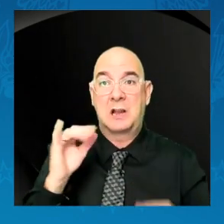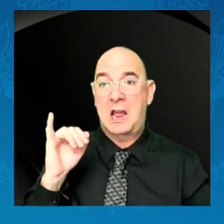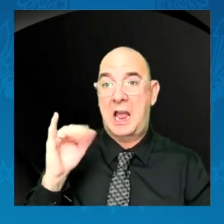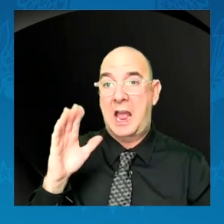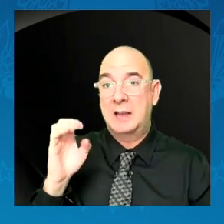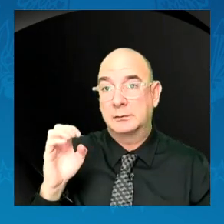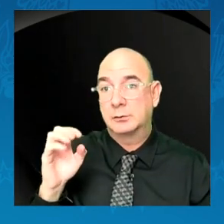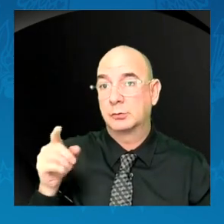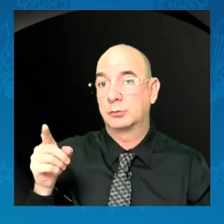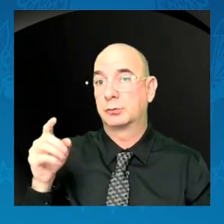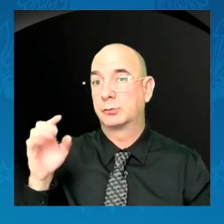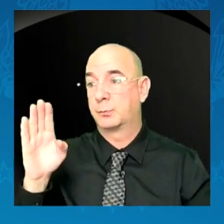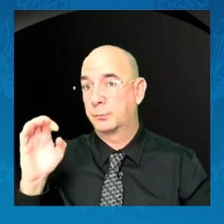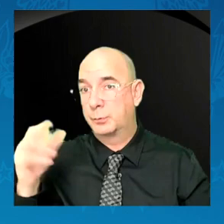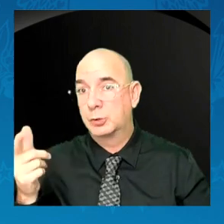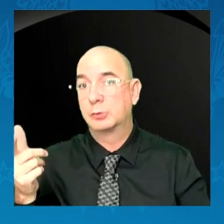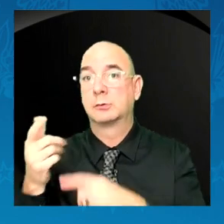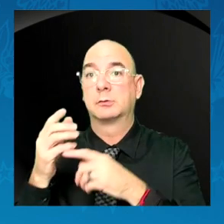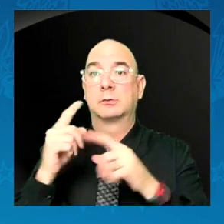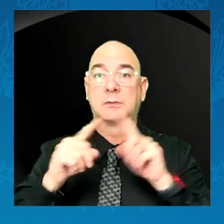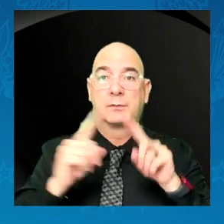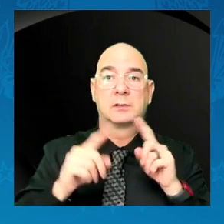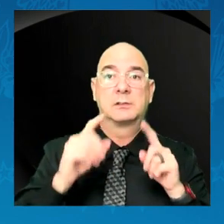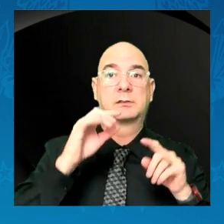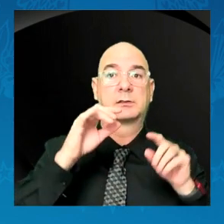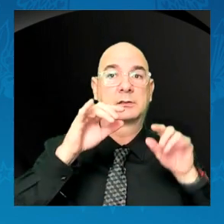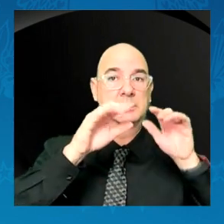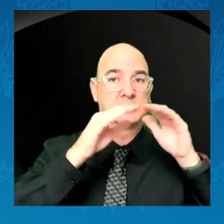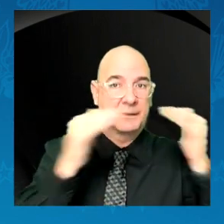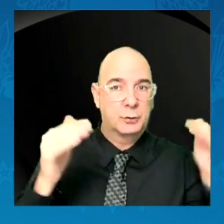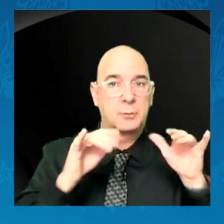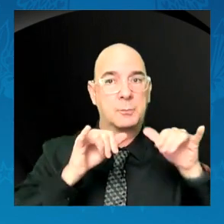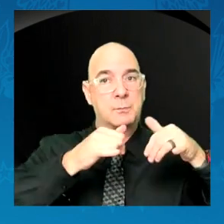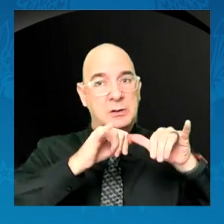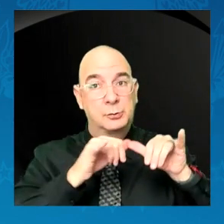But satellite supply data has been critical to confirm